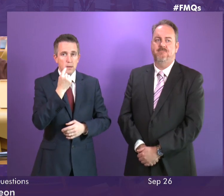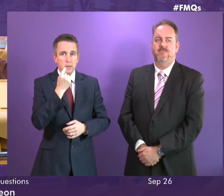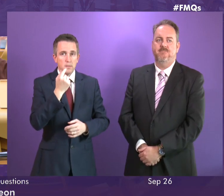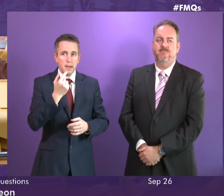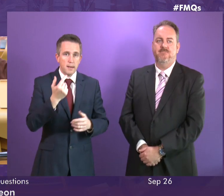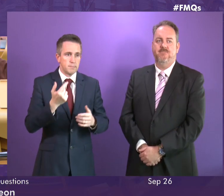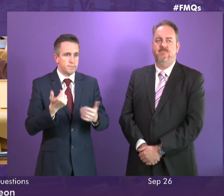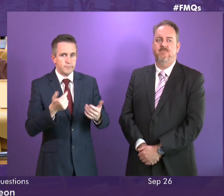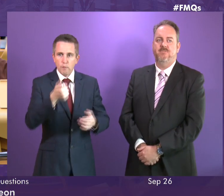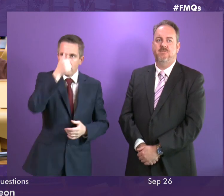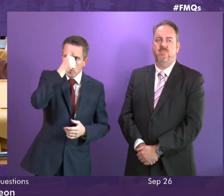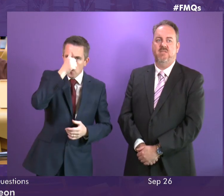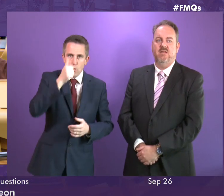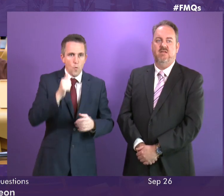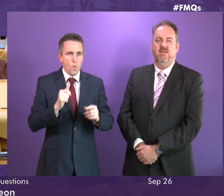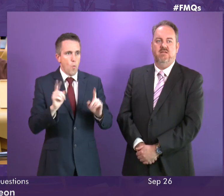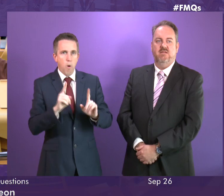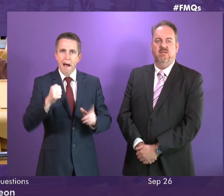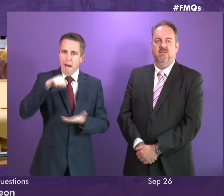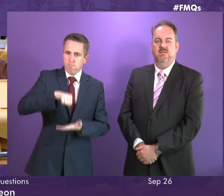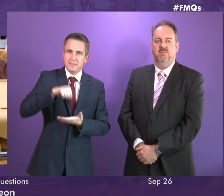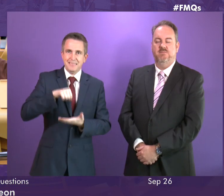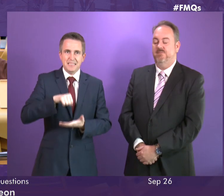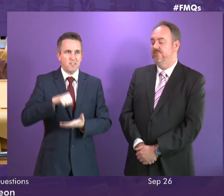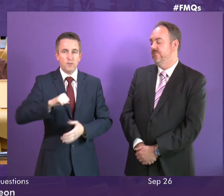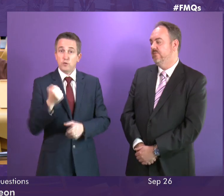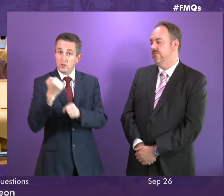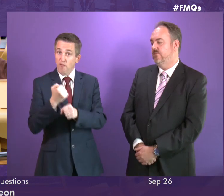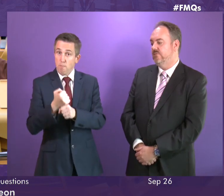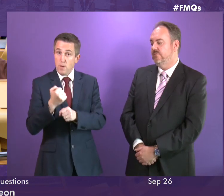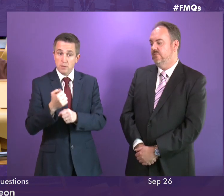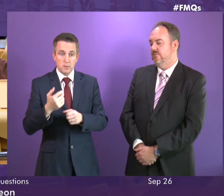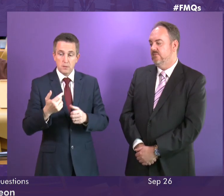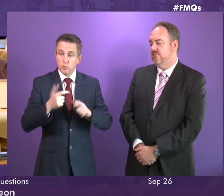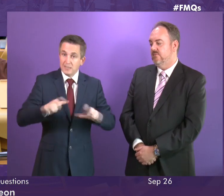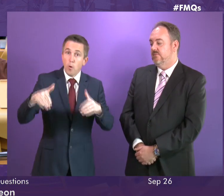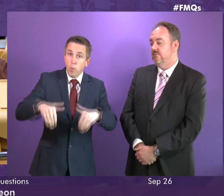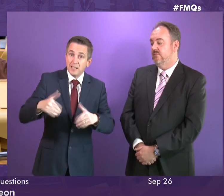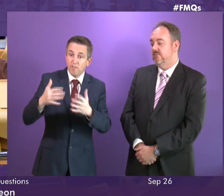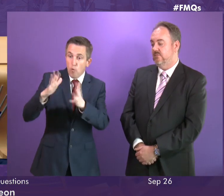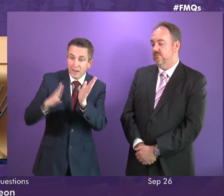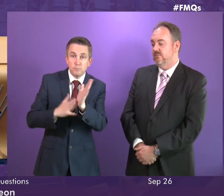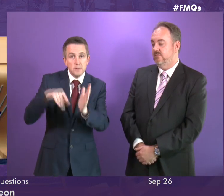would be better able to do that if we knew what the Scottish Government budget looked like—if all the decisions to be made by Westminster had been taken. We do not even